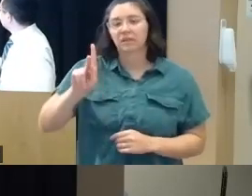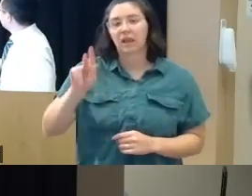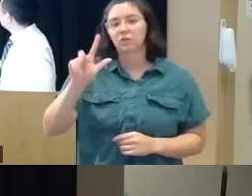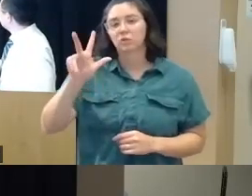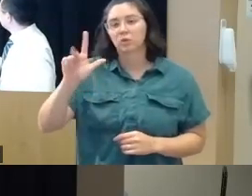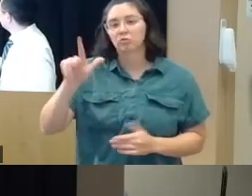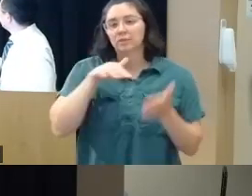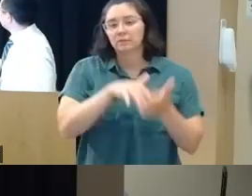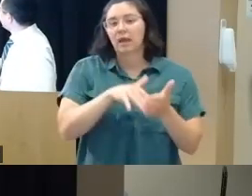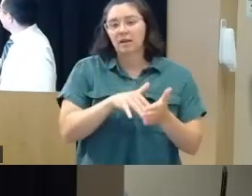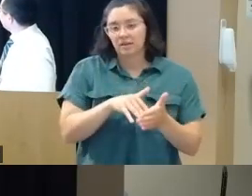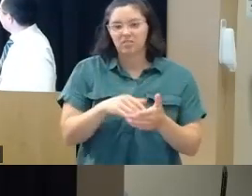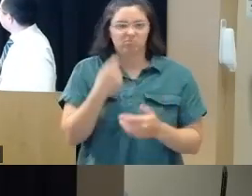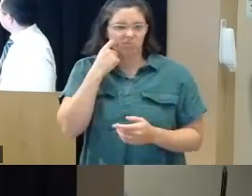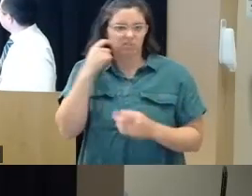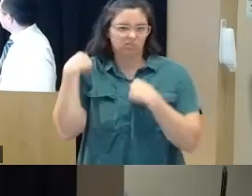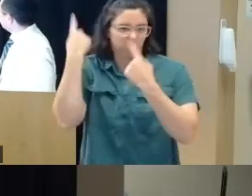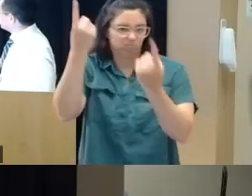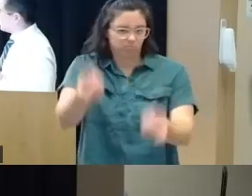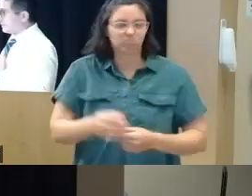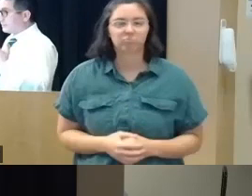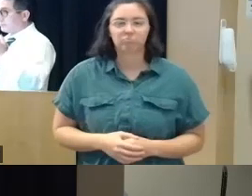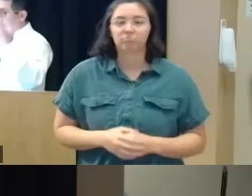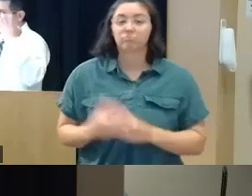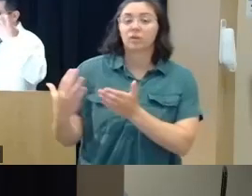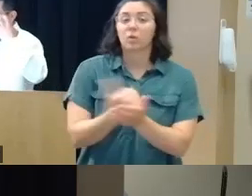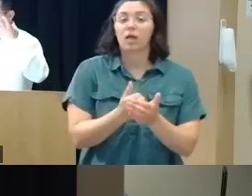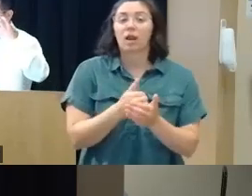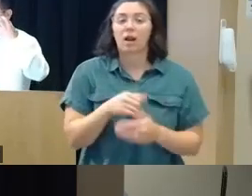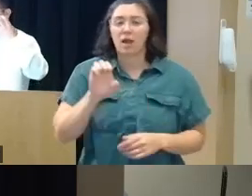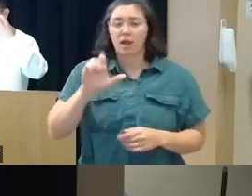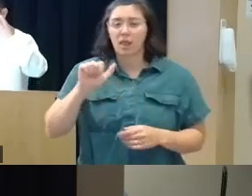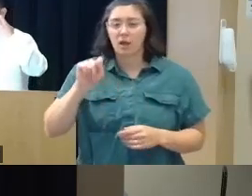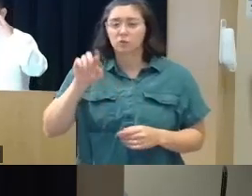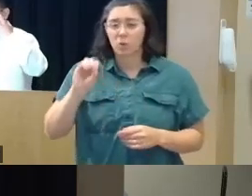that we're currently undergoing we collect electrophysiology of the eye to tell us you